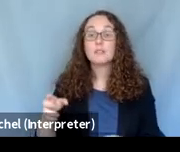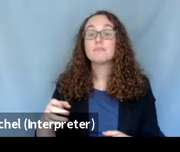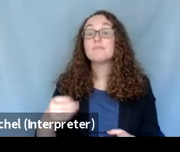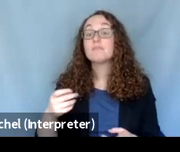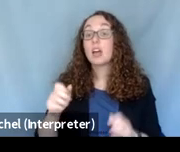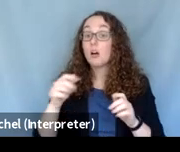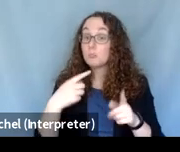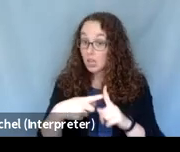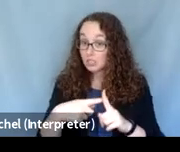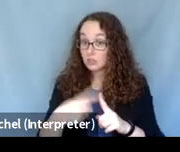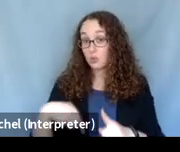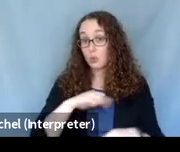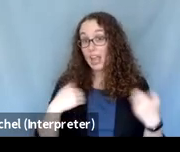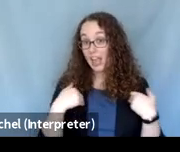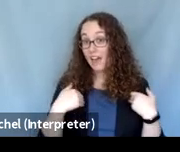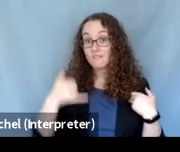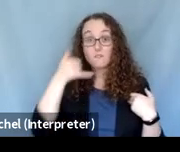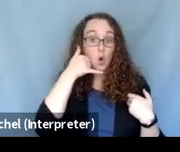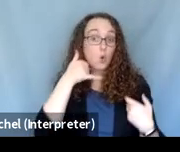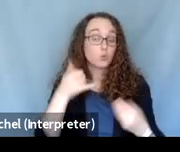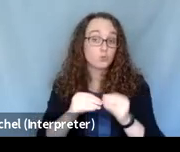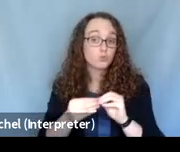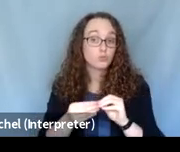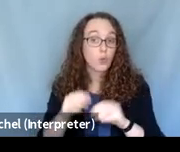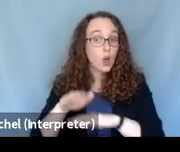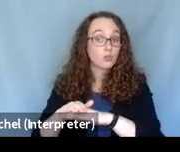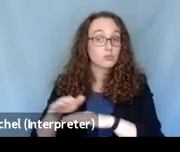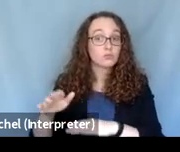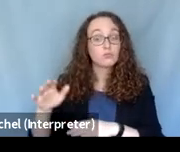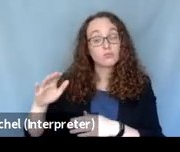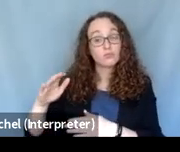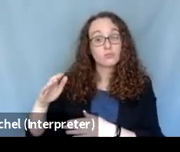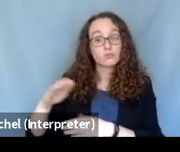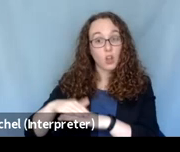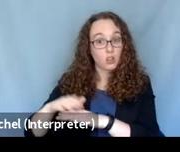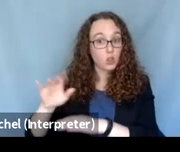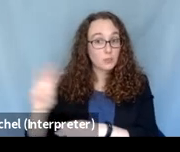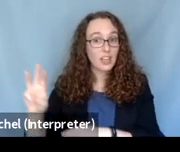us at. it's not there on the campus but it's our office phone number